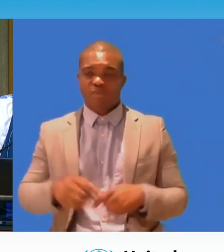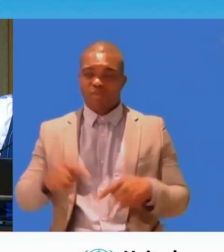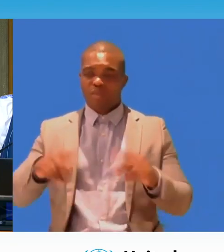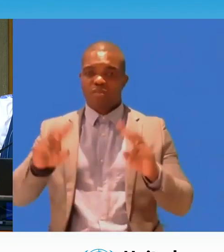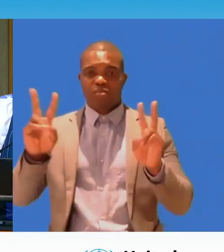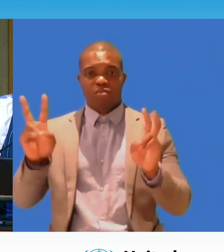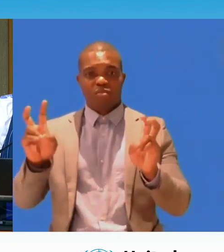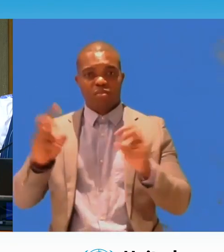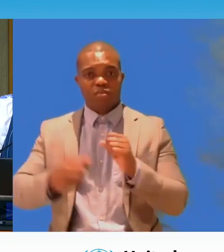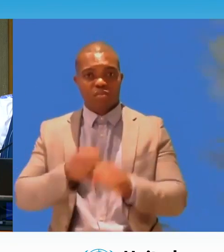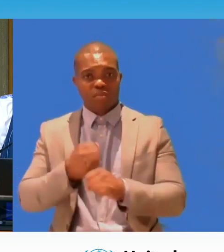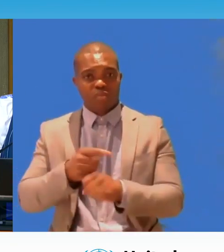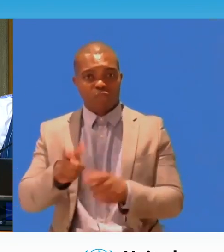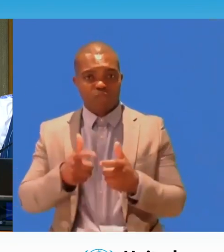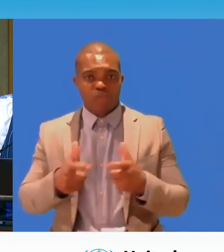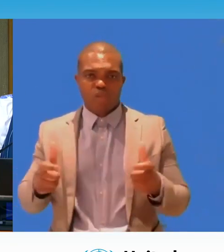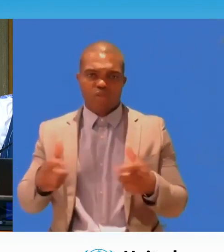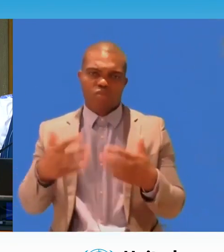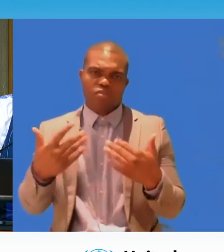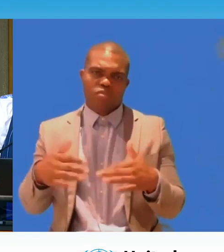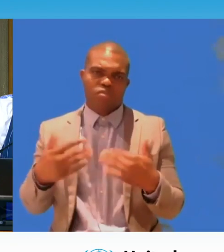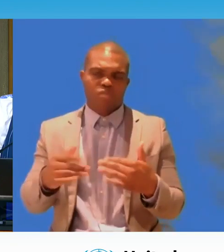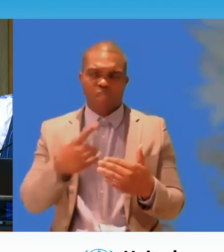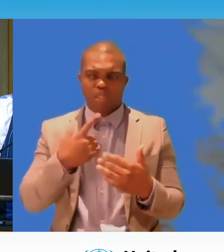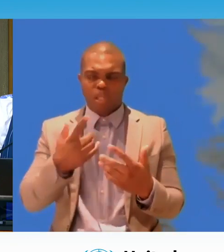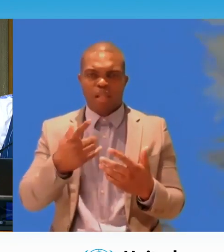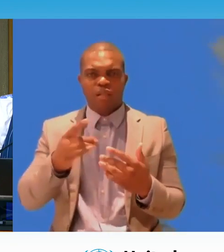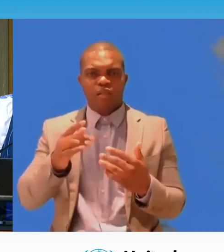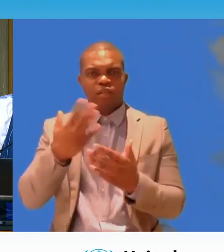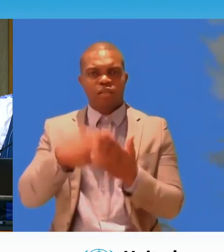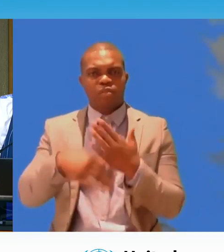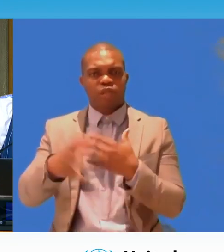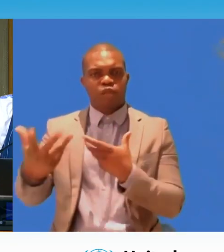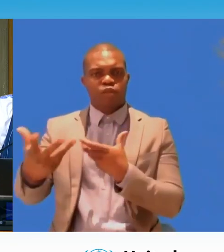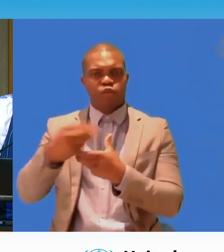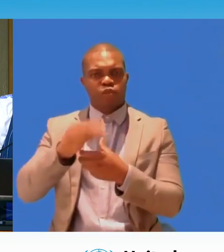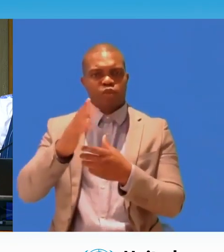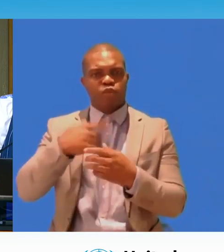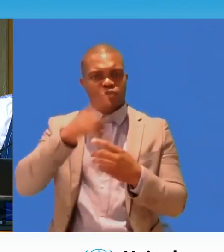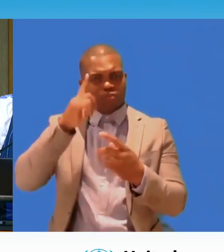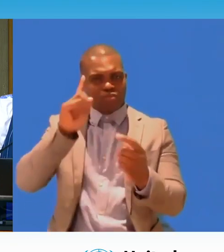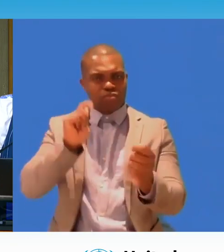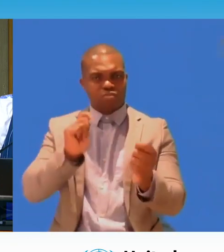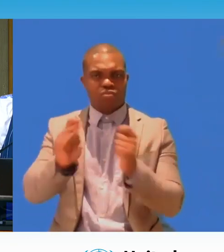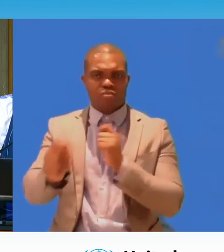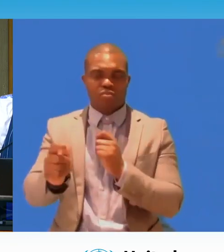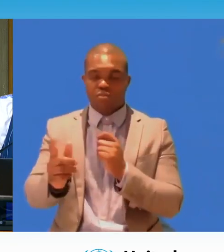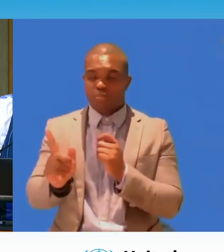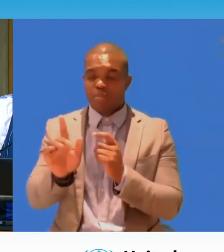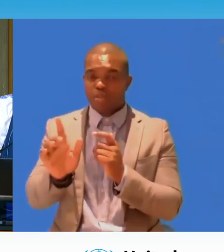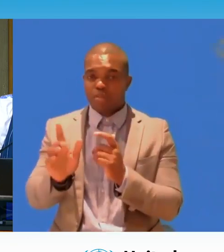future I want to ask us this question as we think disability inclusion whether it be at